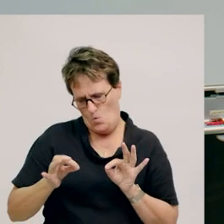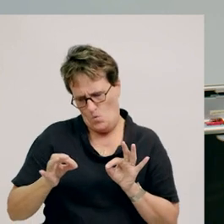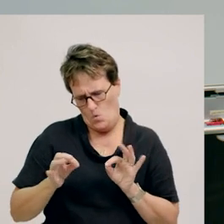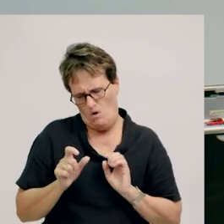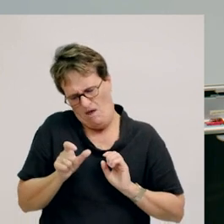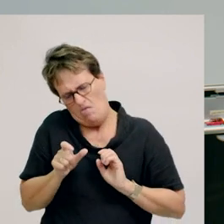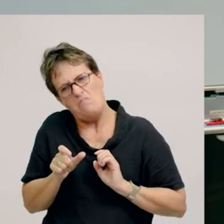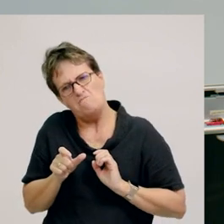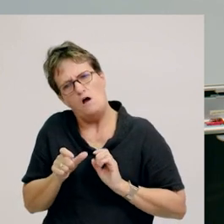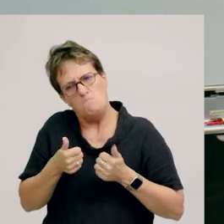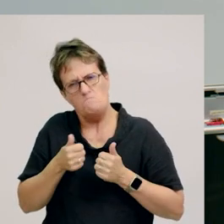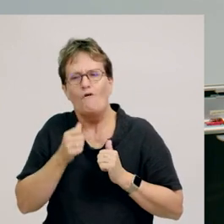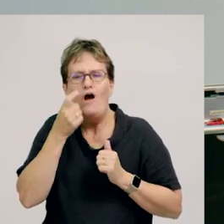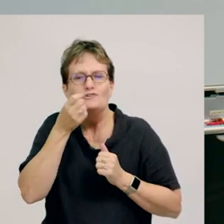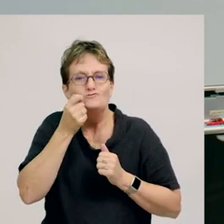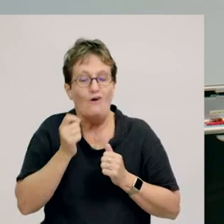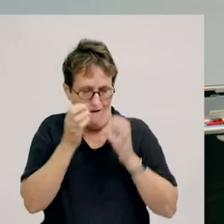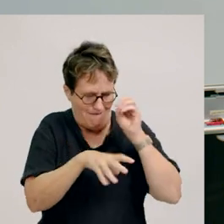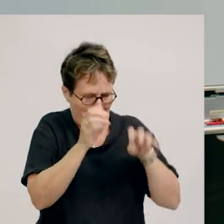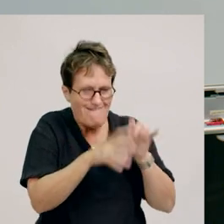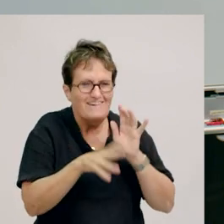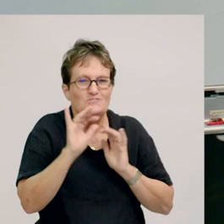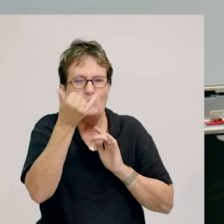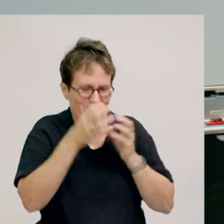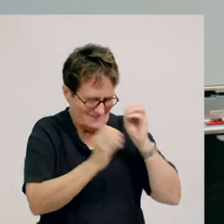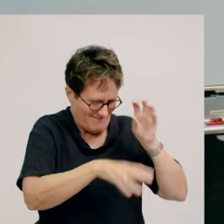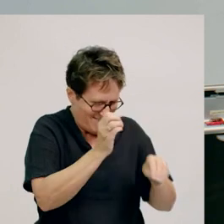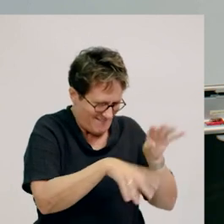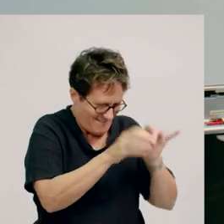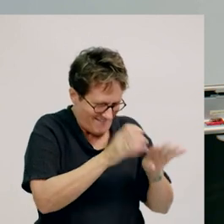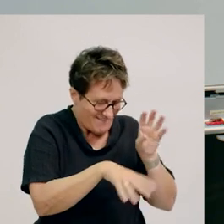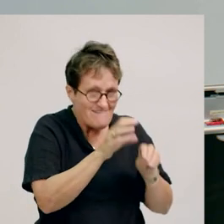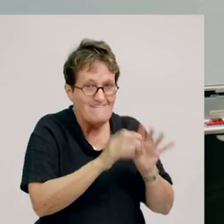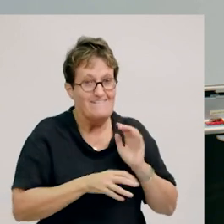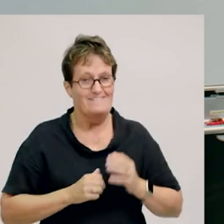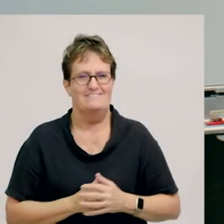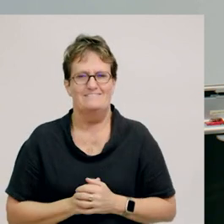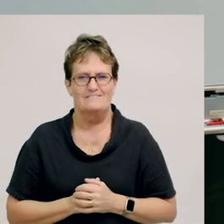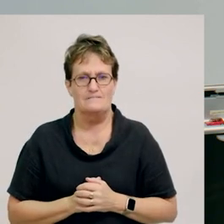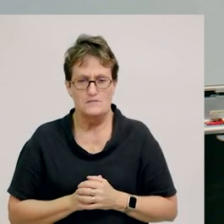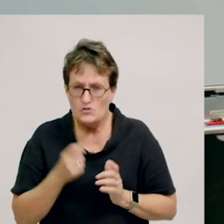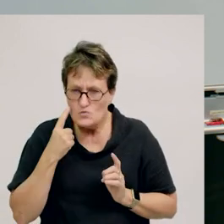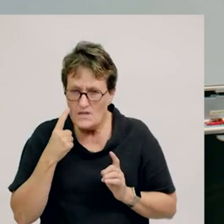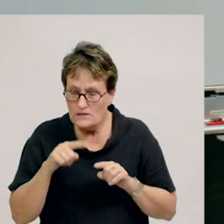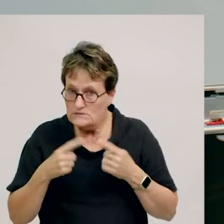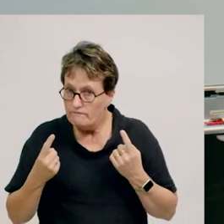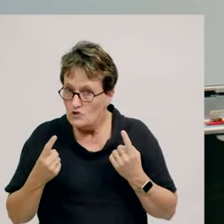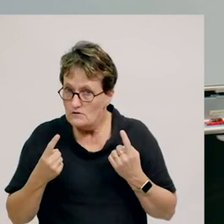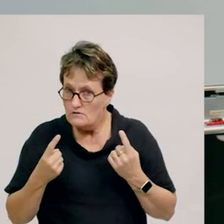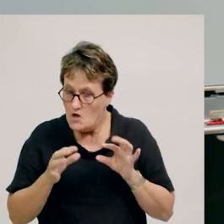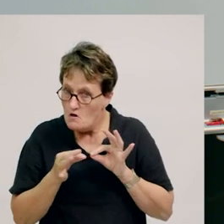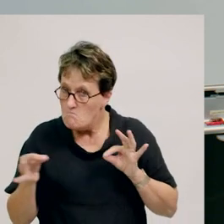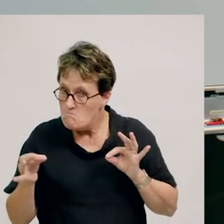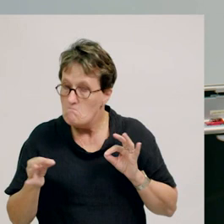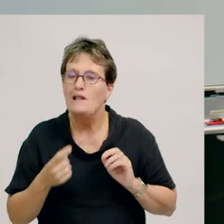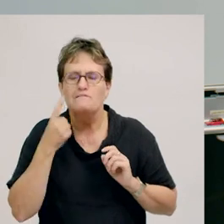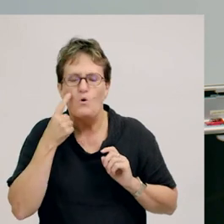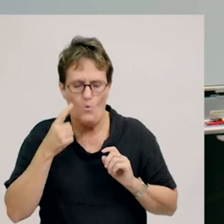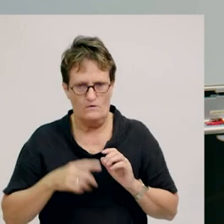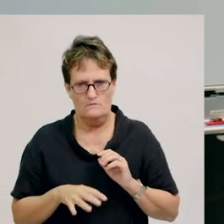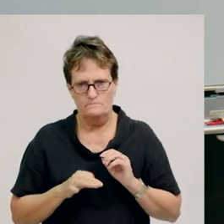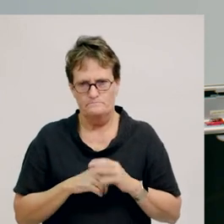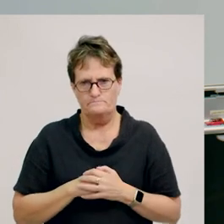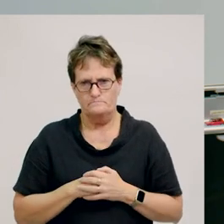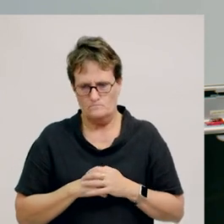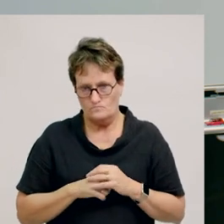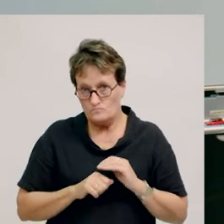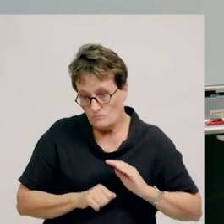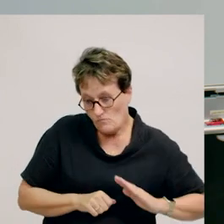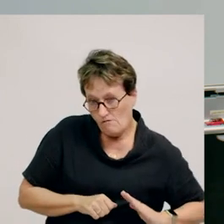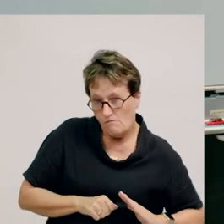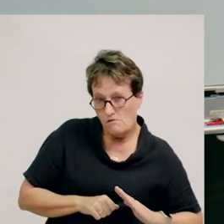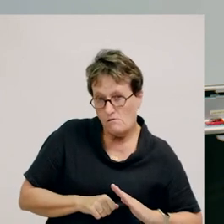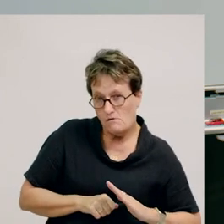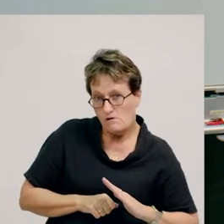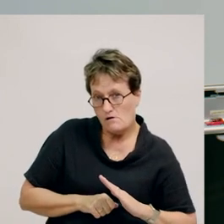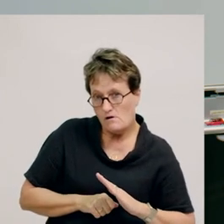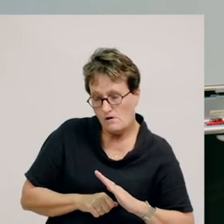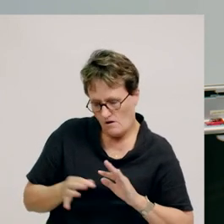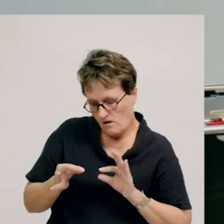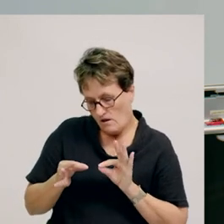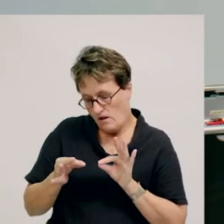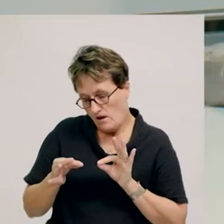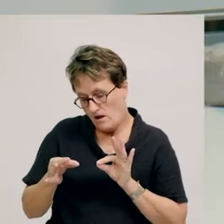Now I'll put a few toys in, load it up a little bit. Will that make any difference? Let’s check.